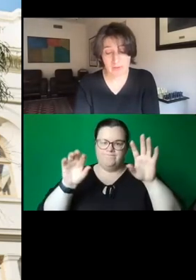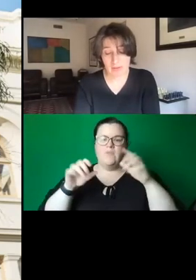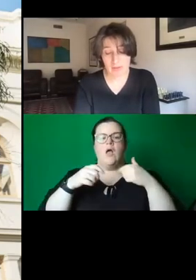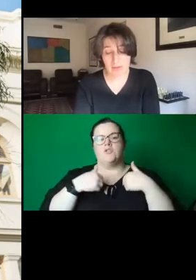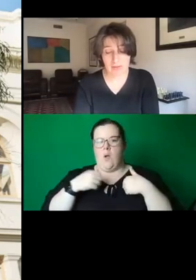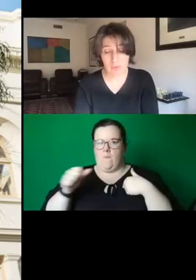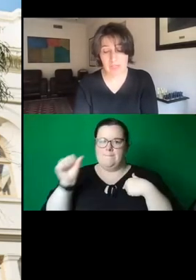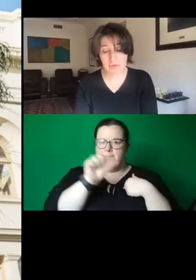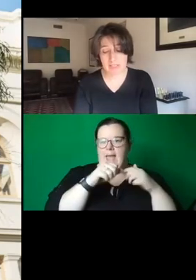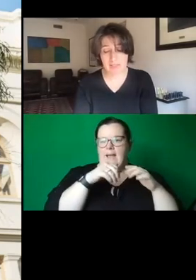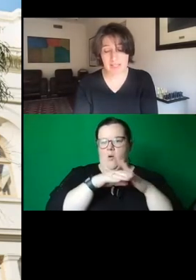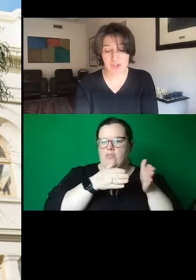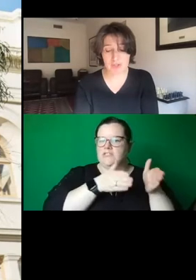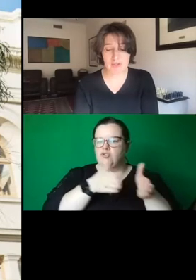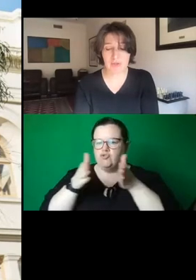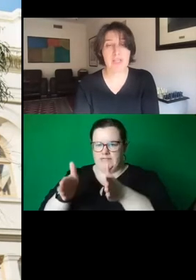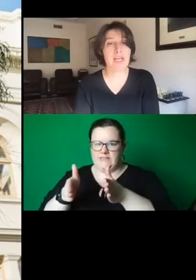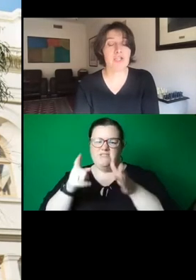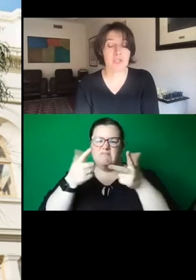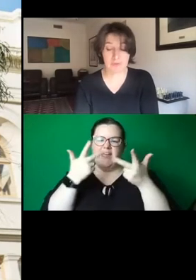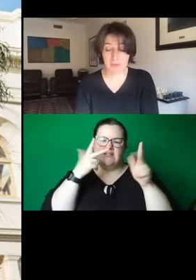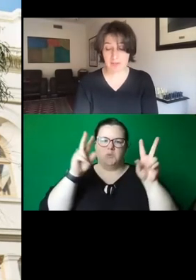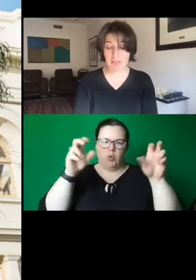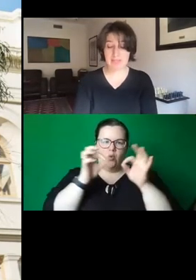uh there were three installations and three locations funded by the city of